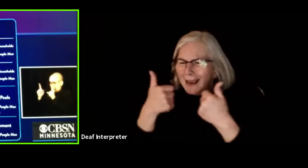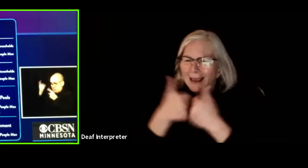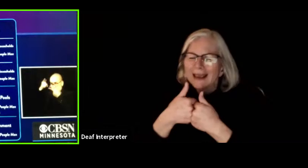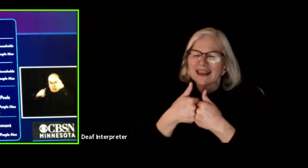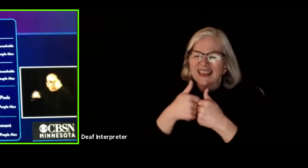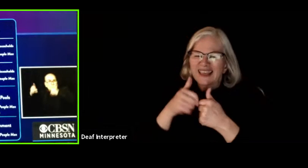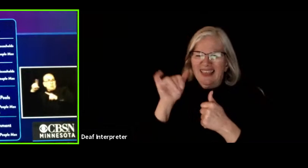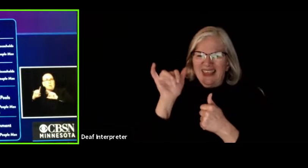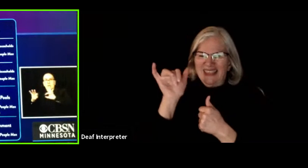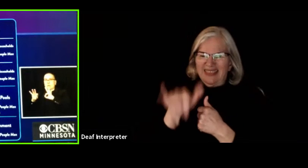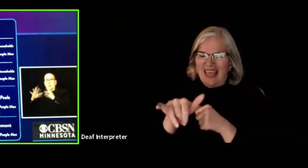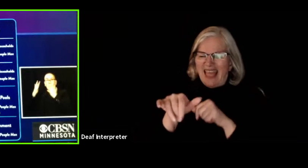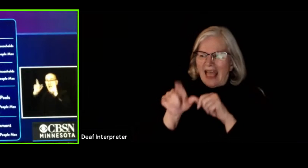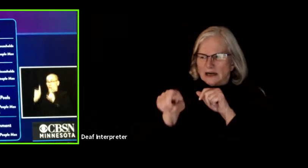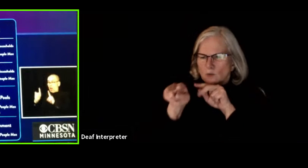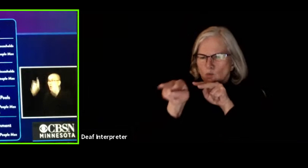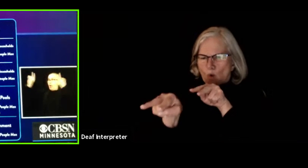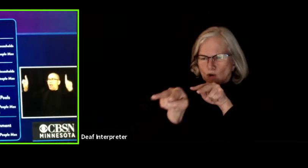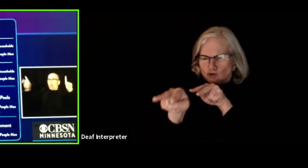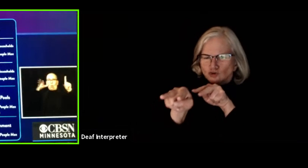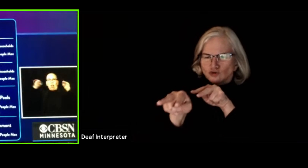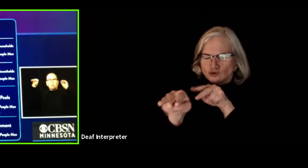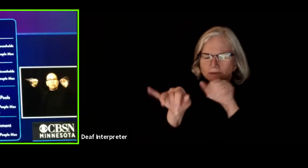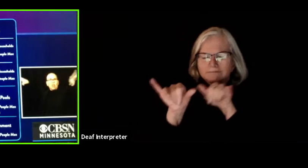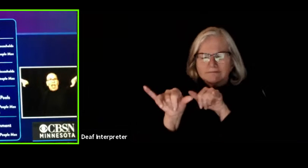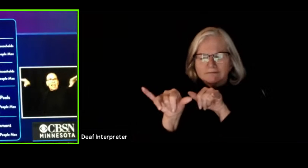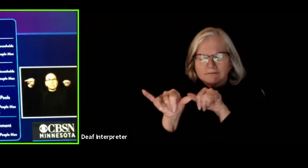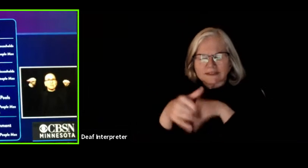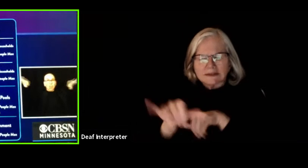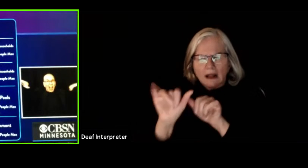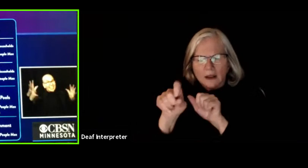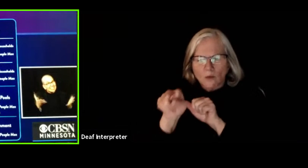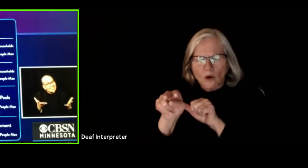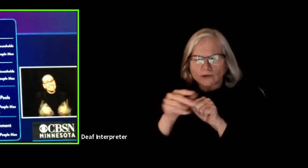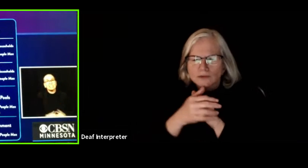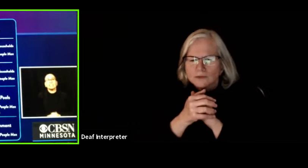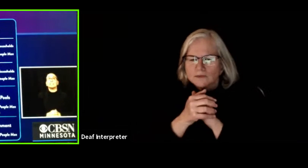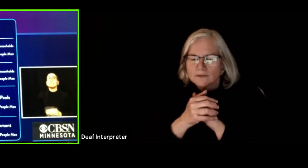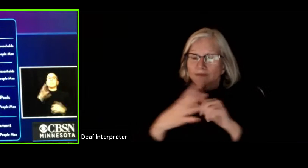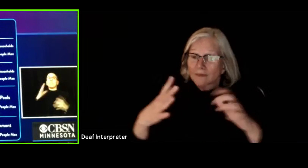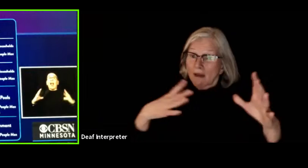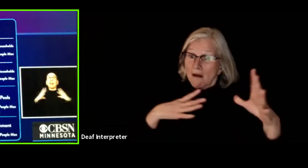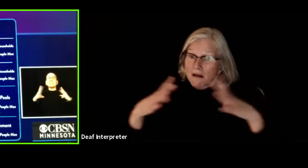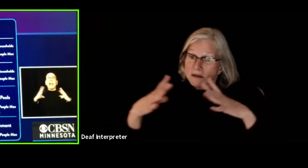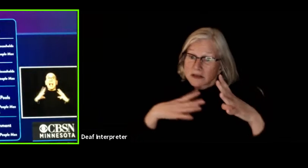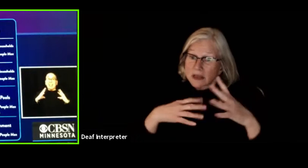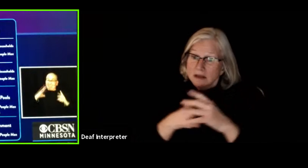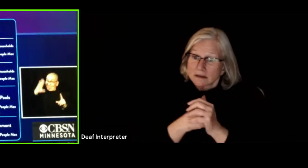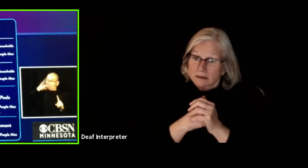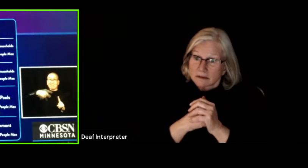THE TIMES WHEN THAT WOULD BE THE MOST PREVALENT OVER THE HOLIDAYS, IT APPEARS LIKE MINNESOTANS DID A PRETTY GOOD JOB OF STOPPING THAT SPREAD.